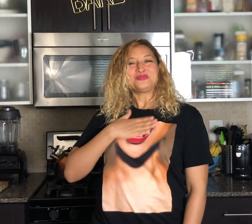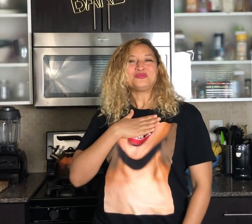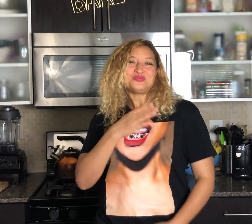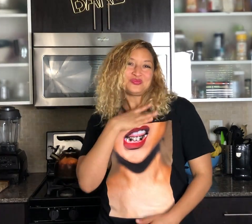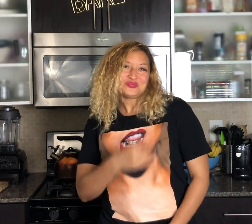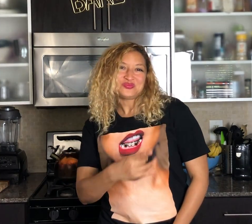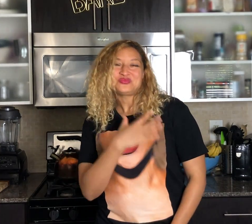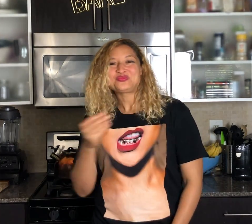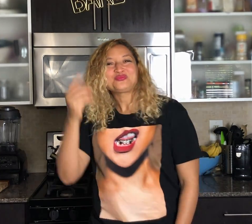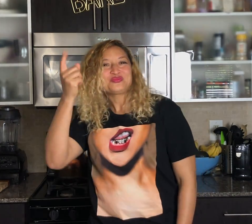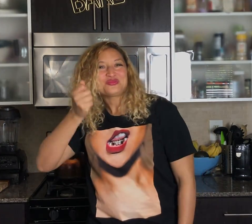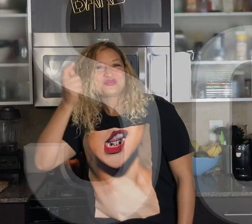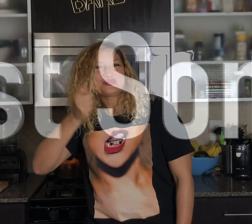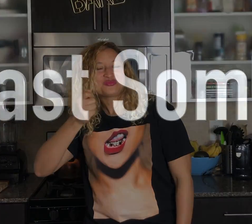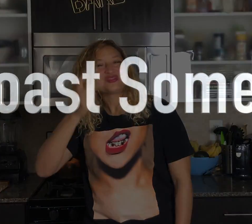Please like and subscribe.